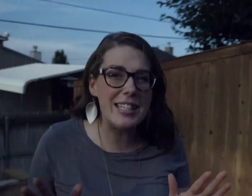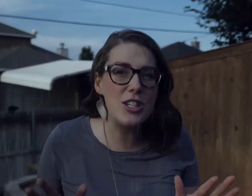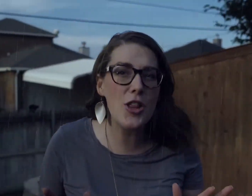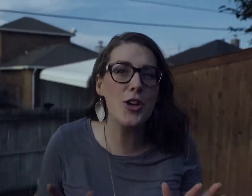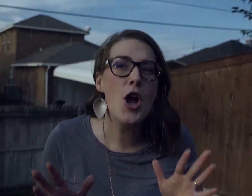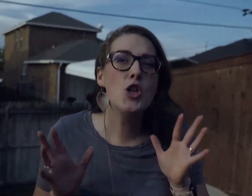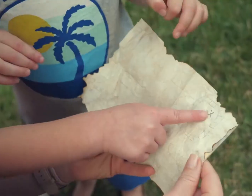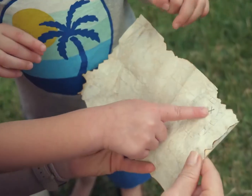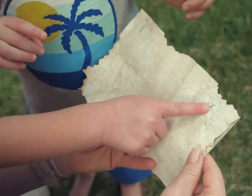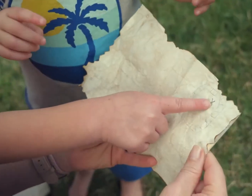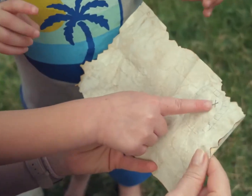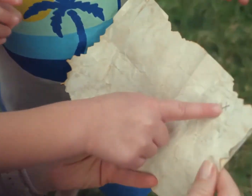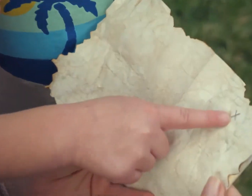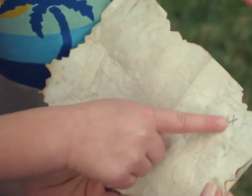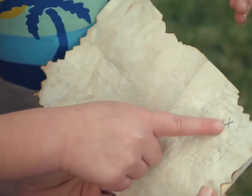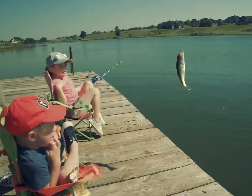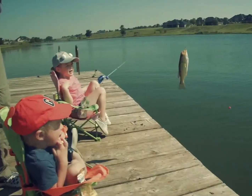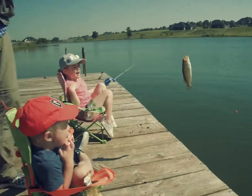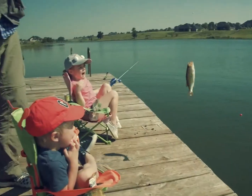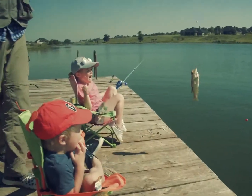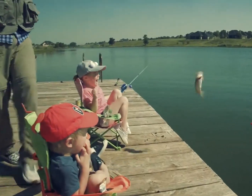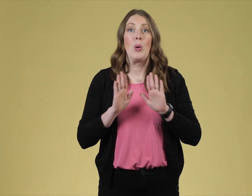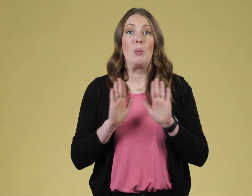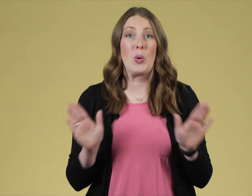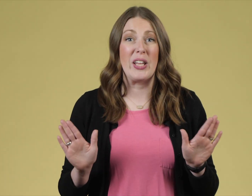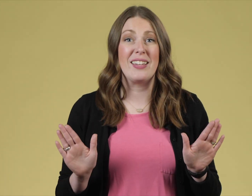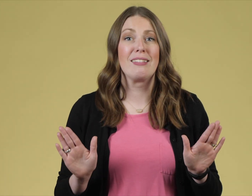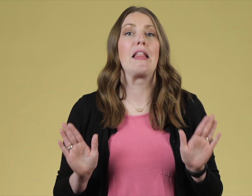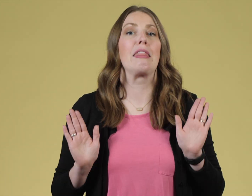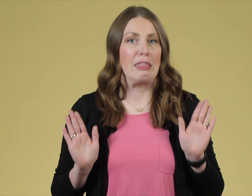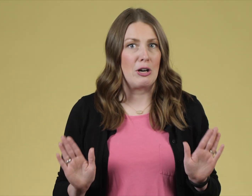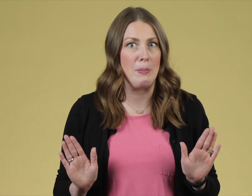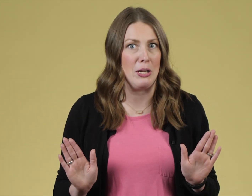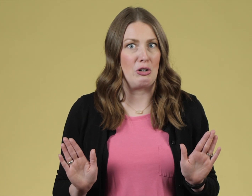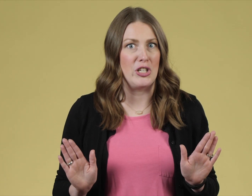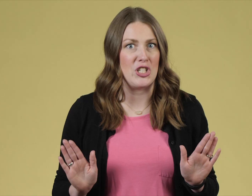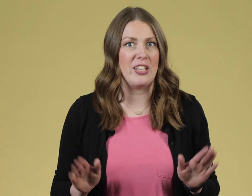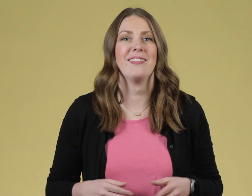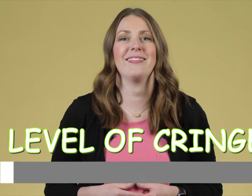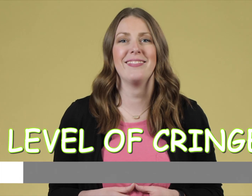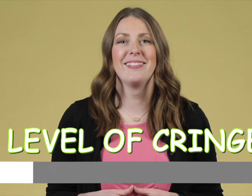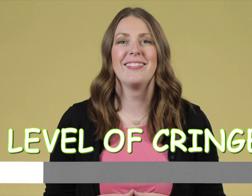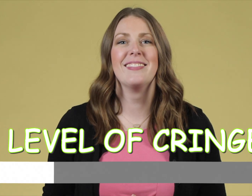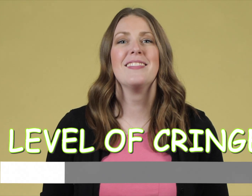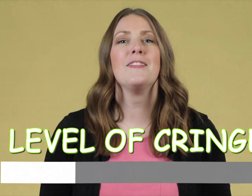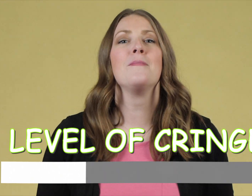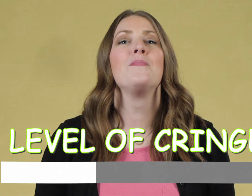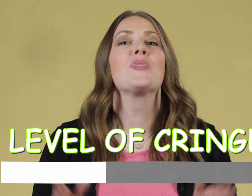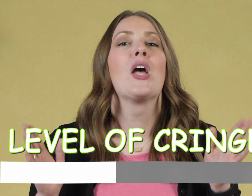those videos still exist on our channel. Warning they're a bit cringy.